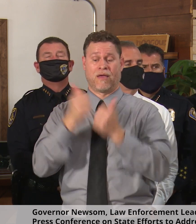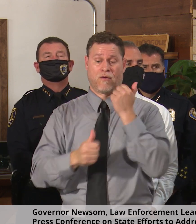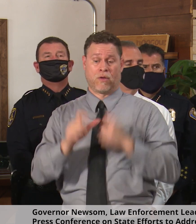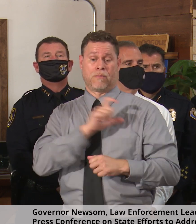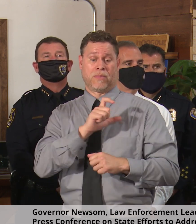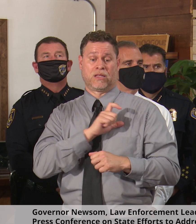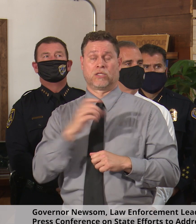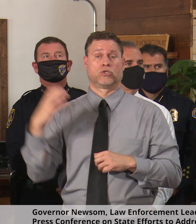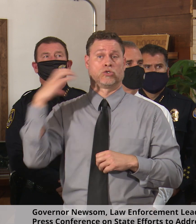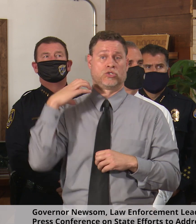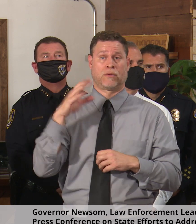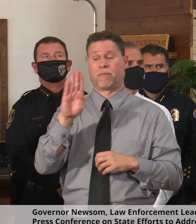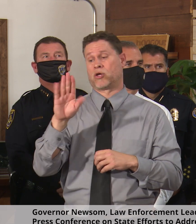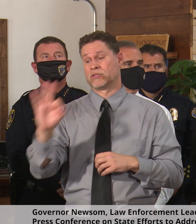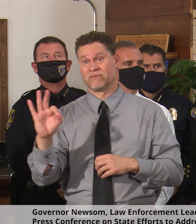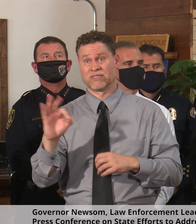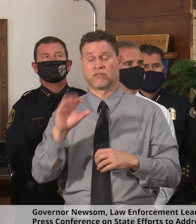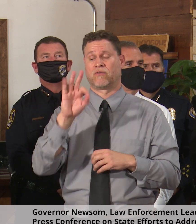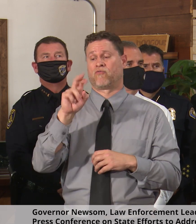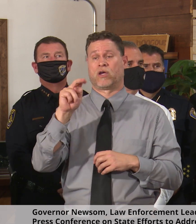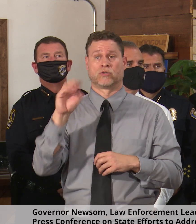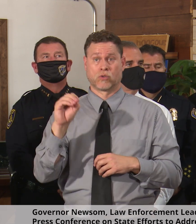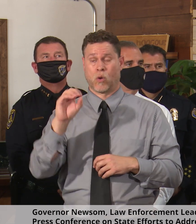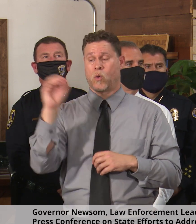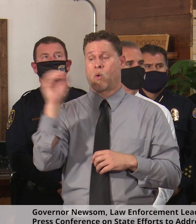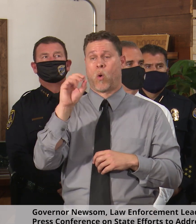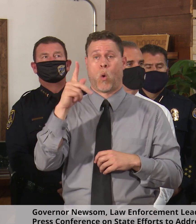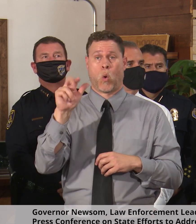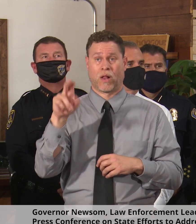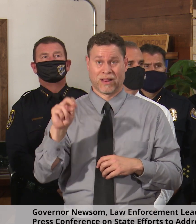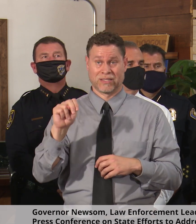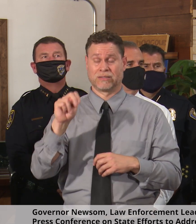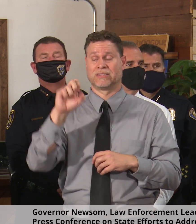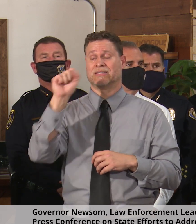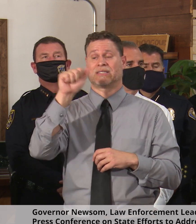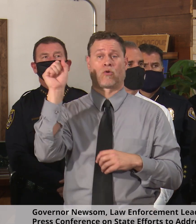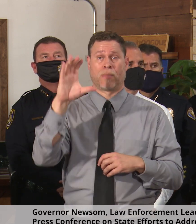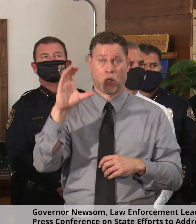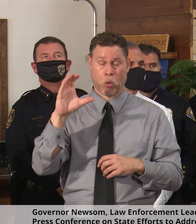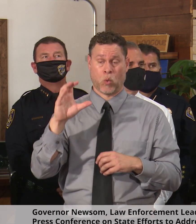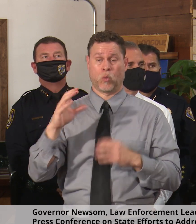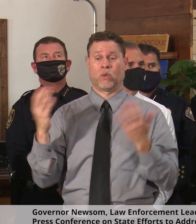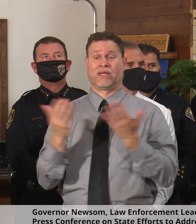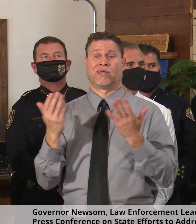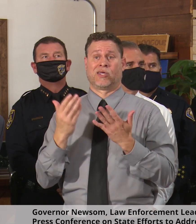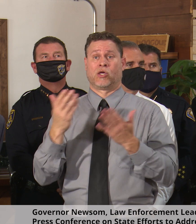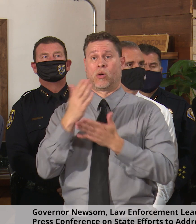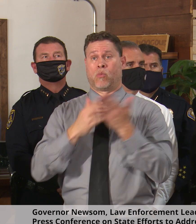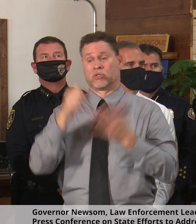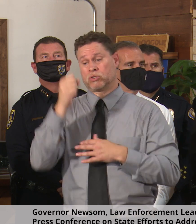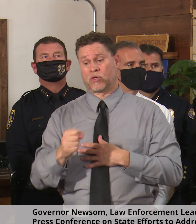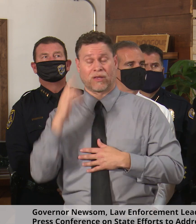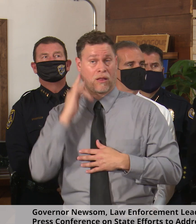from Bakersfield to Fresno to Oakland to Sacramento here in parts of southern California